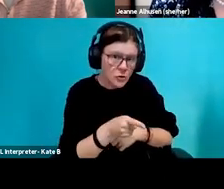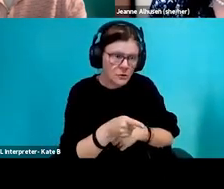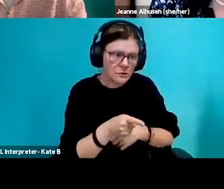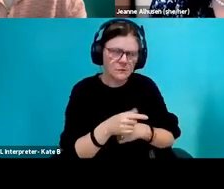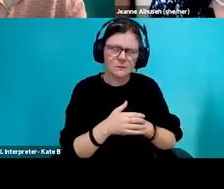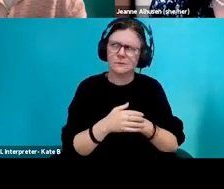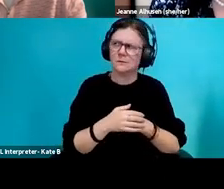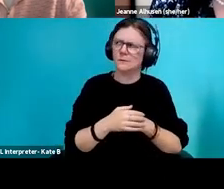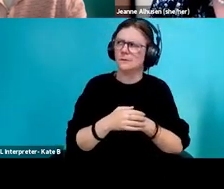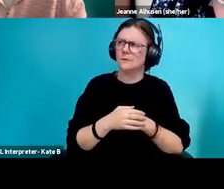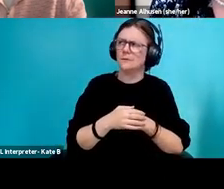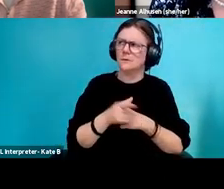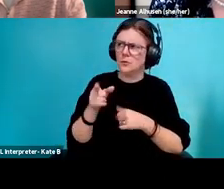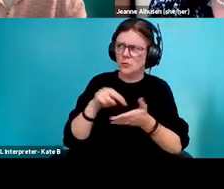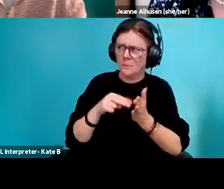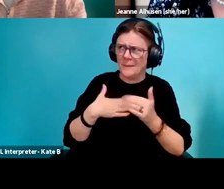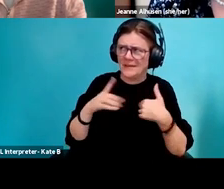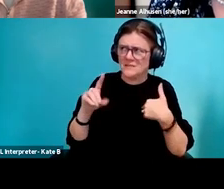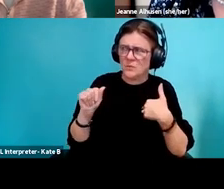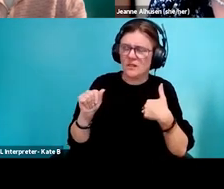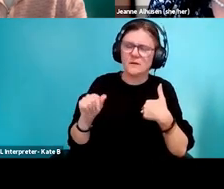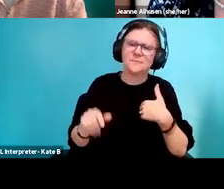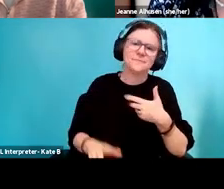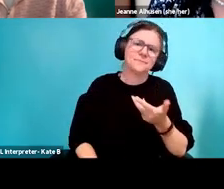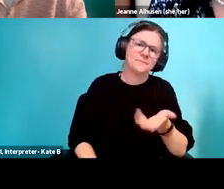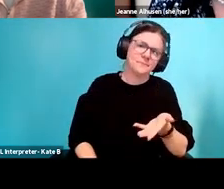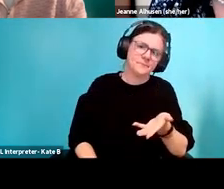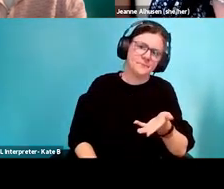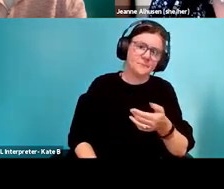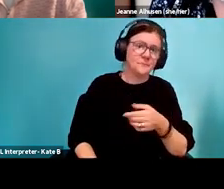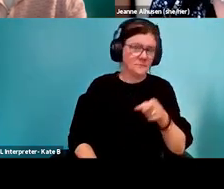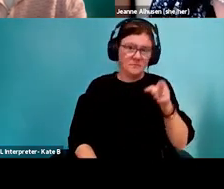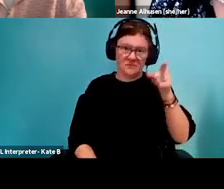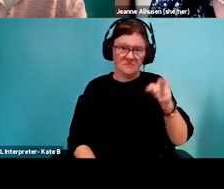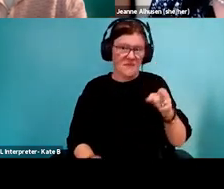that they were talking about her disability. Similarly, I have heard and witnessed where